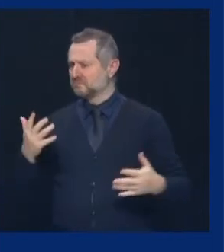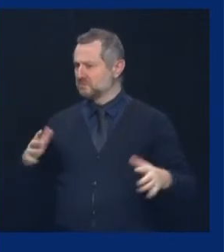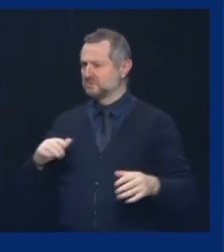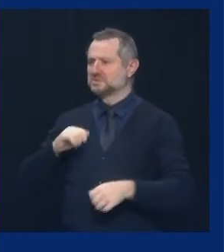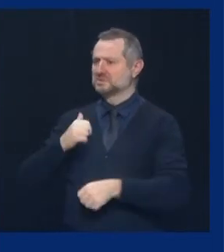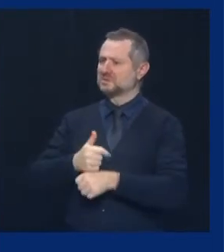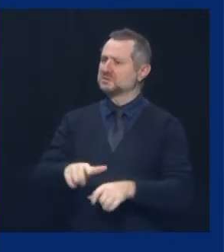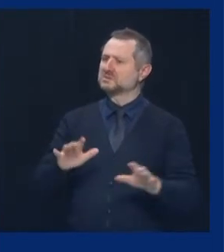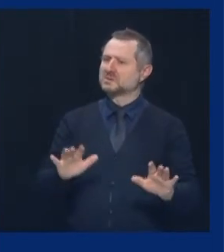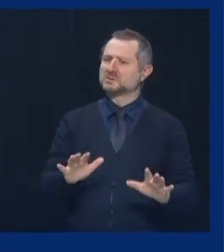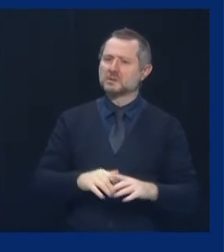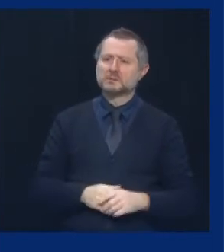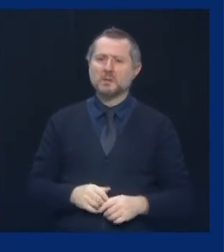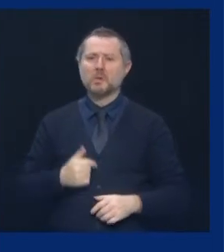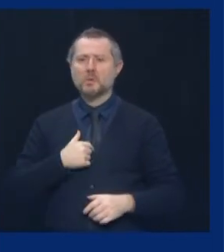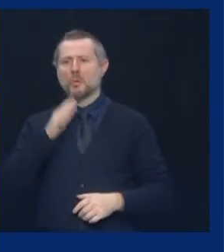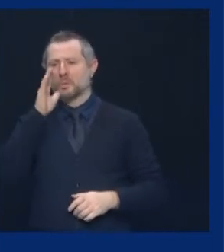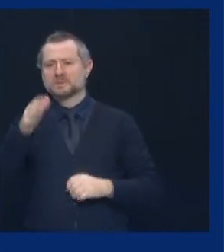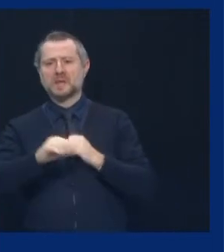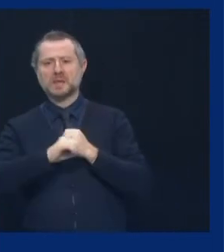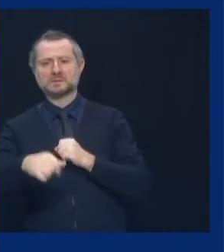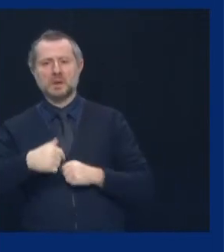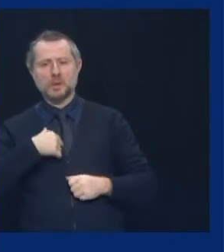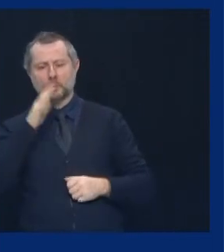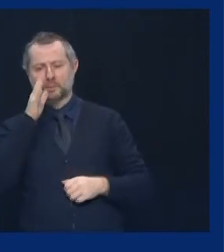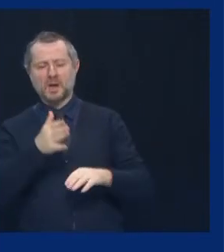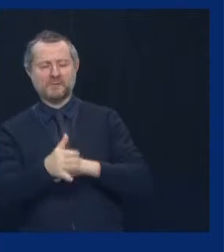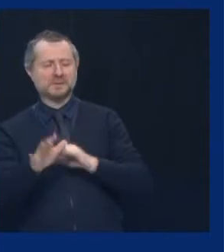SO IT'S NOT, BUT IT'S STILL IN